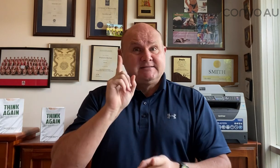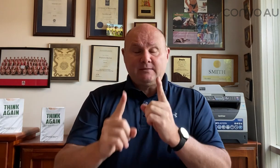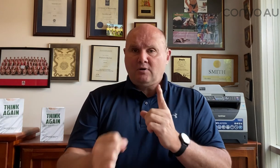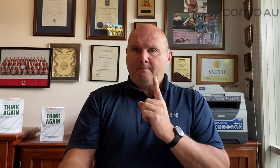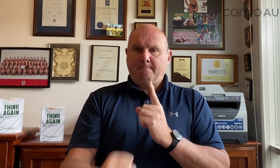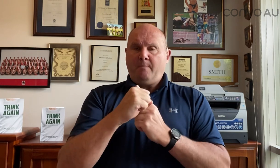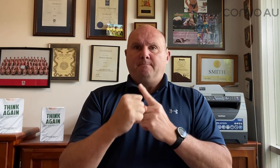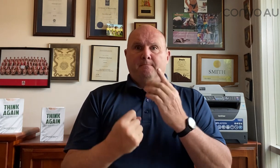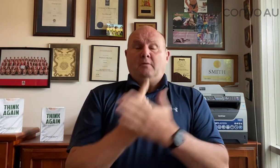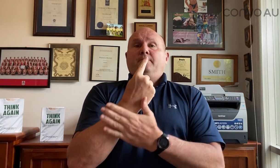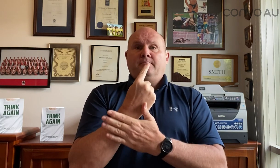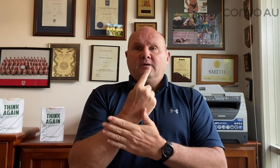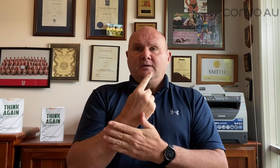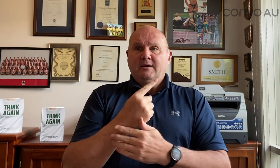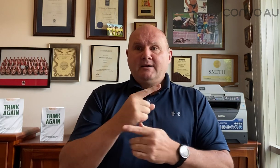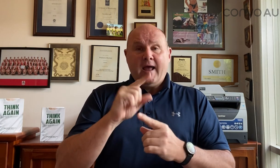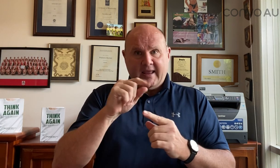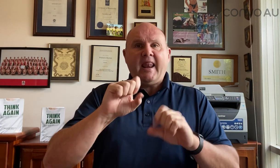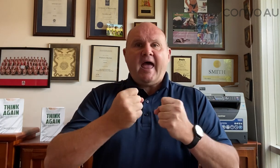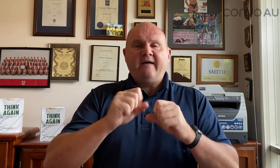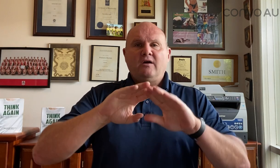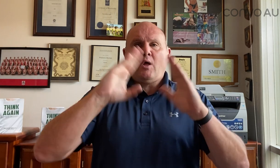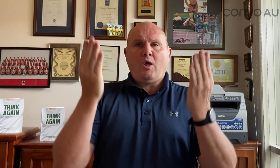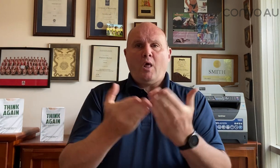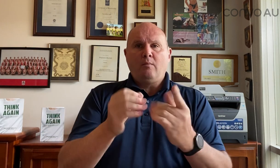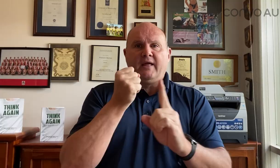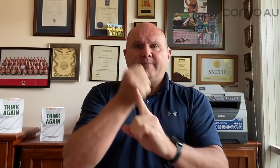and often unexpectedly, and can have a global impact.